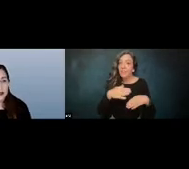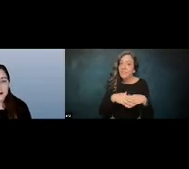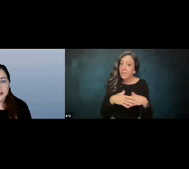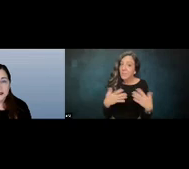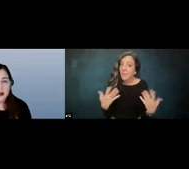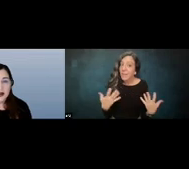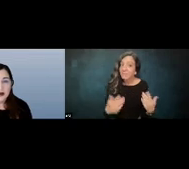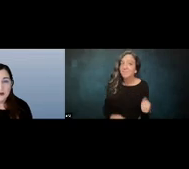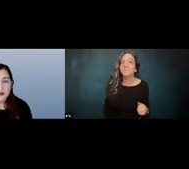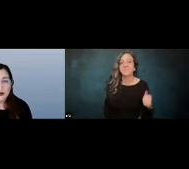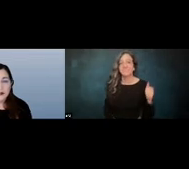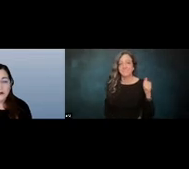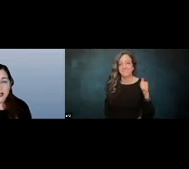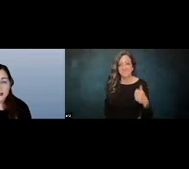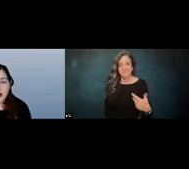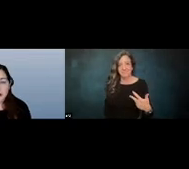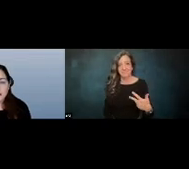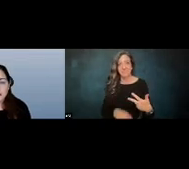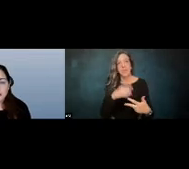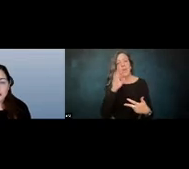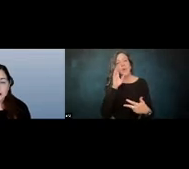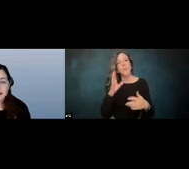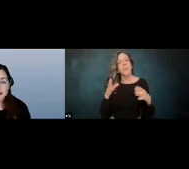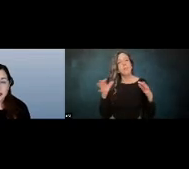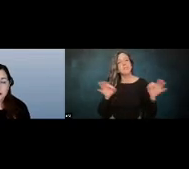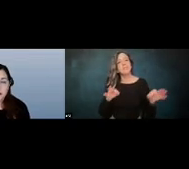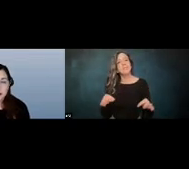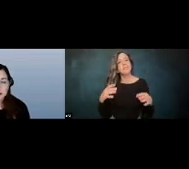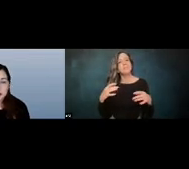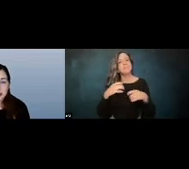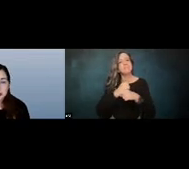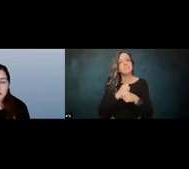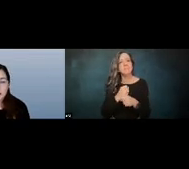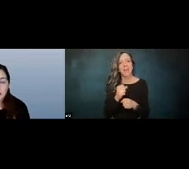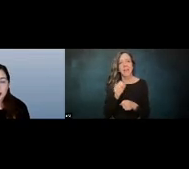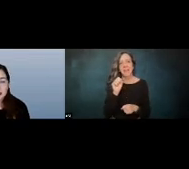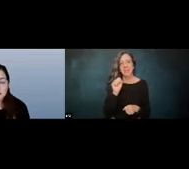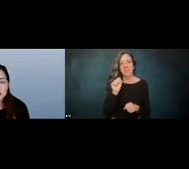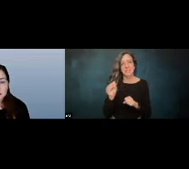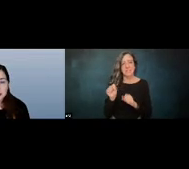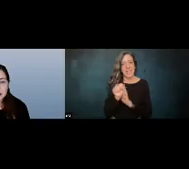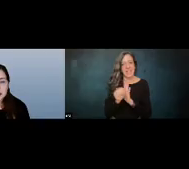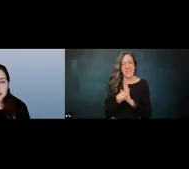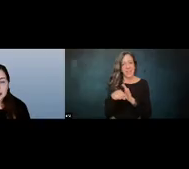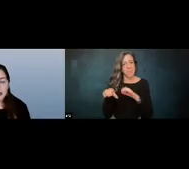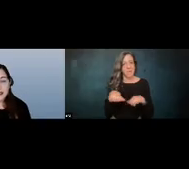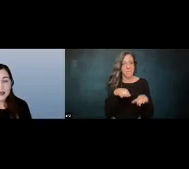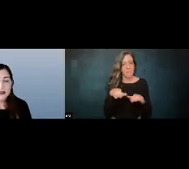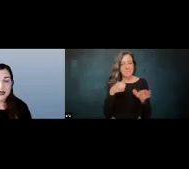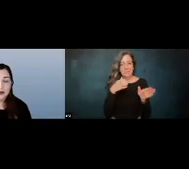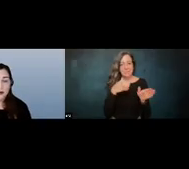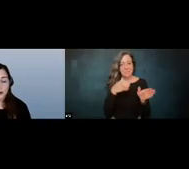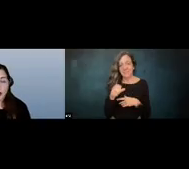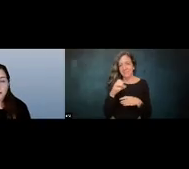the following. We will provide an overview of the state performance plan or SP and the annual